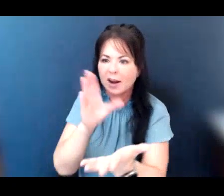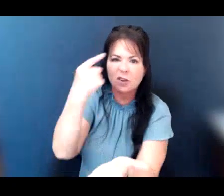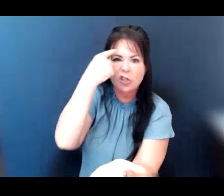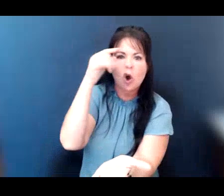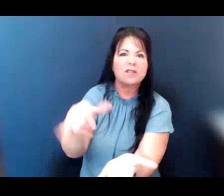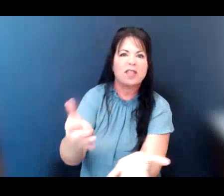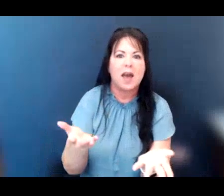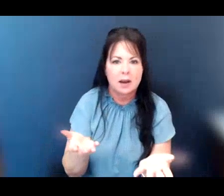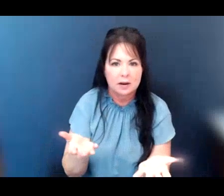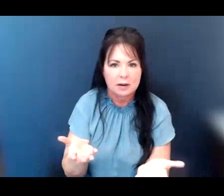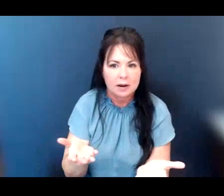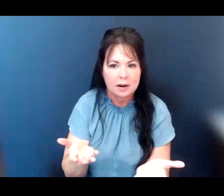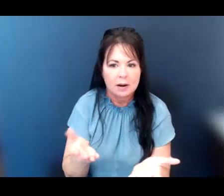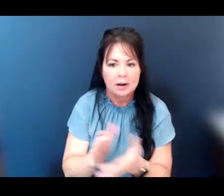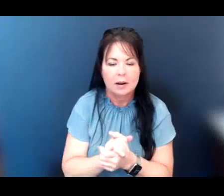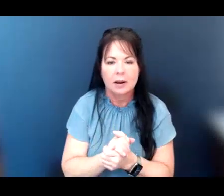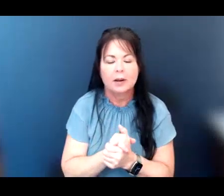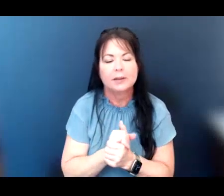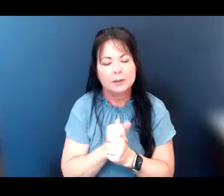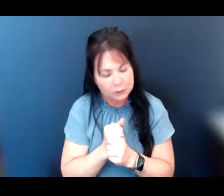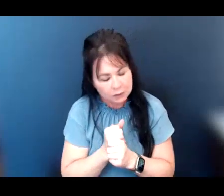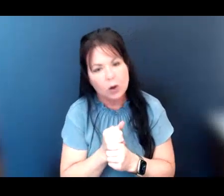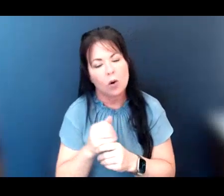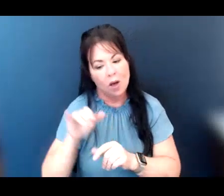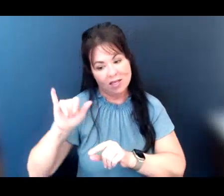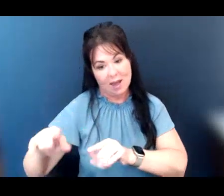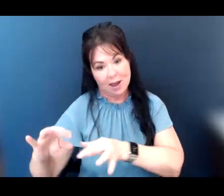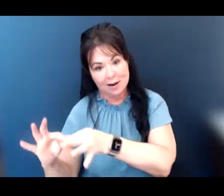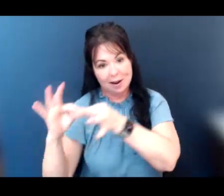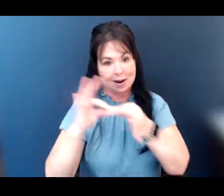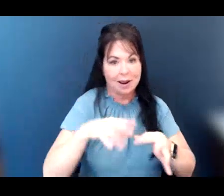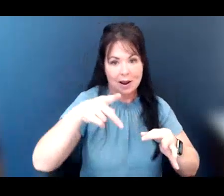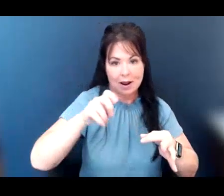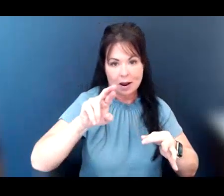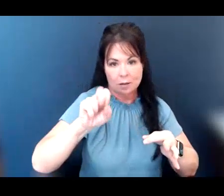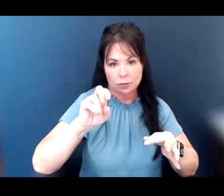So how this relates to personas, so let's think about the reason why we create personas.